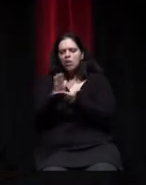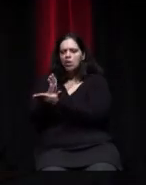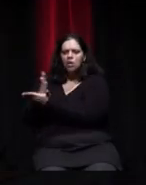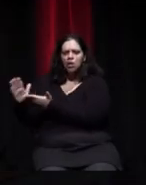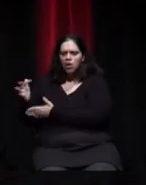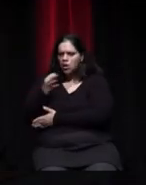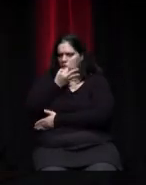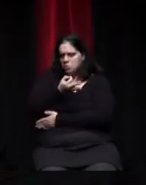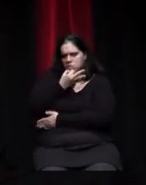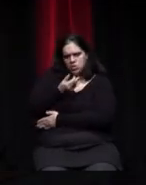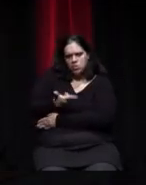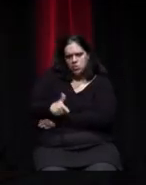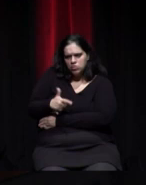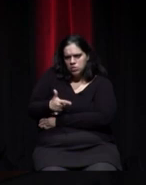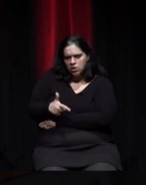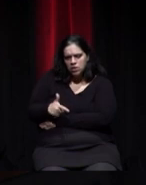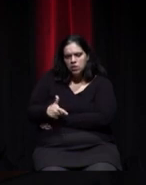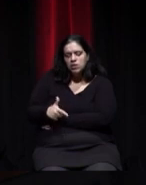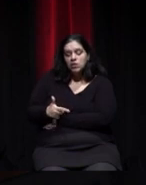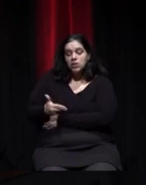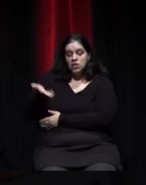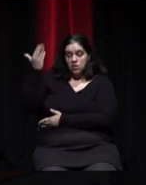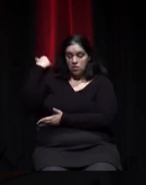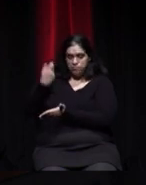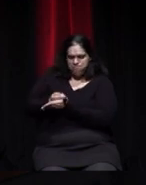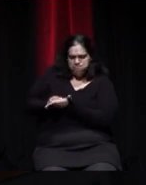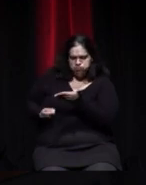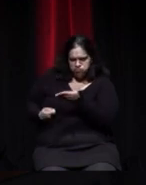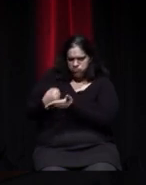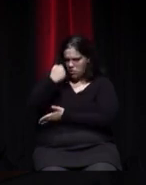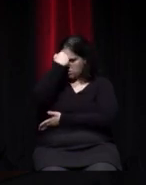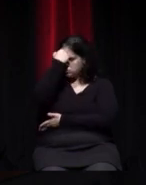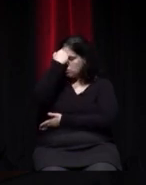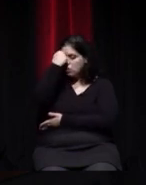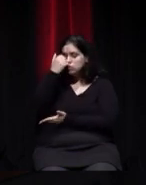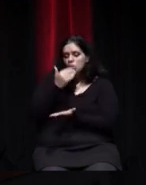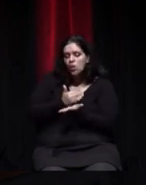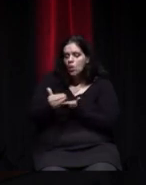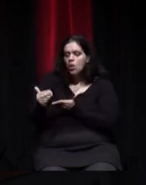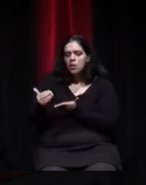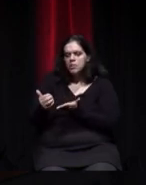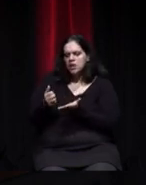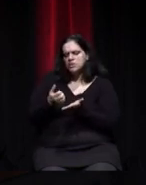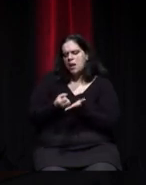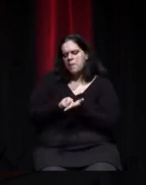Usually, Aristotle's treaties begin with a collection of opinions.